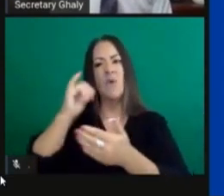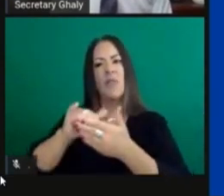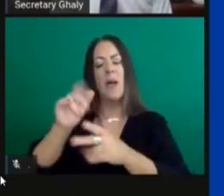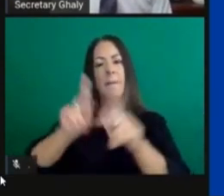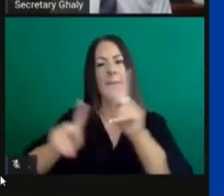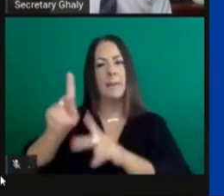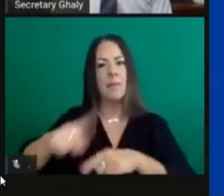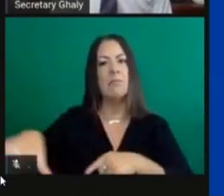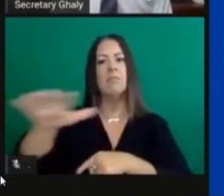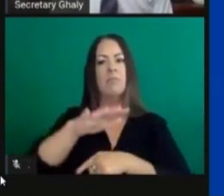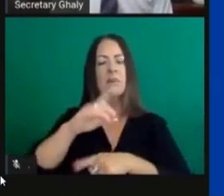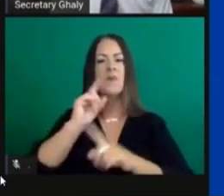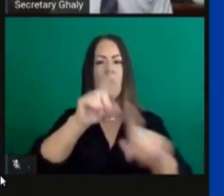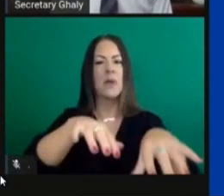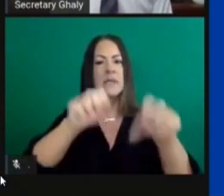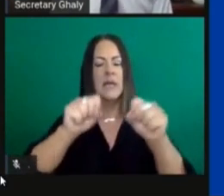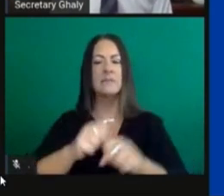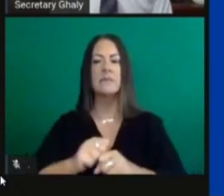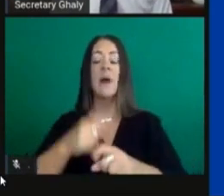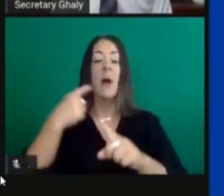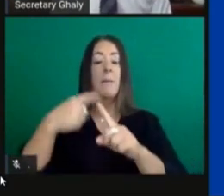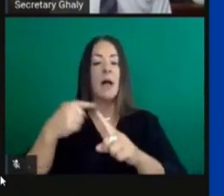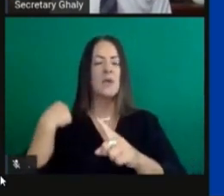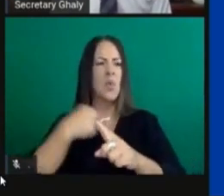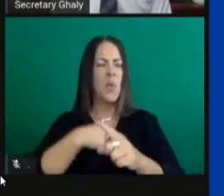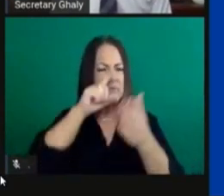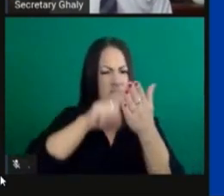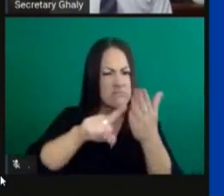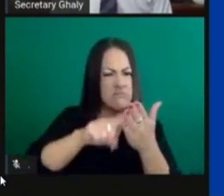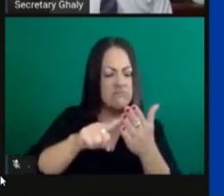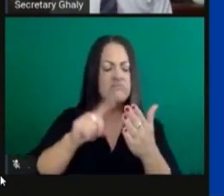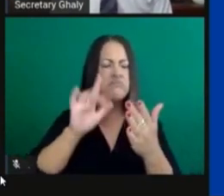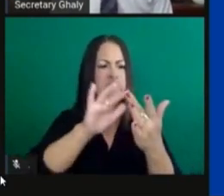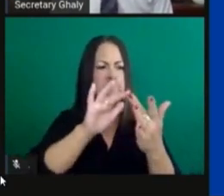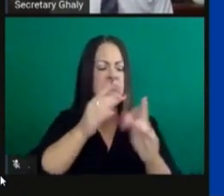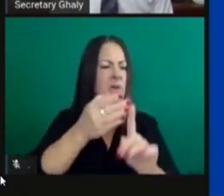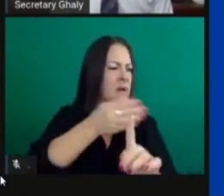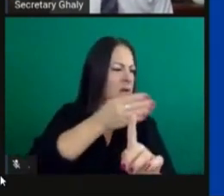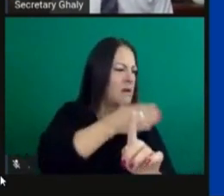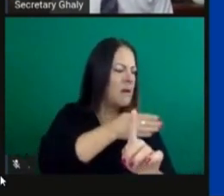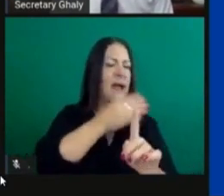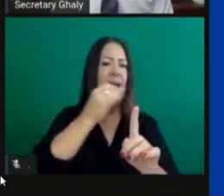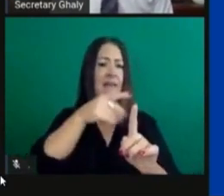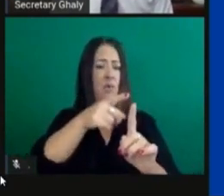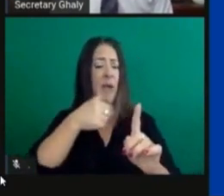SHORTENED. SO THAT THOSE TEST RESULTS CAN BE MORE USEFUL, BOTH TO THE